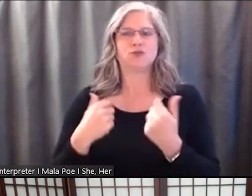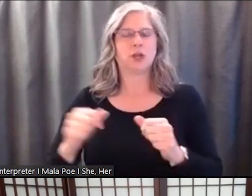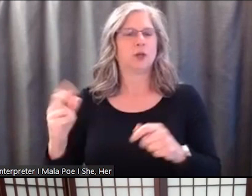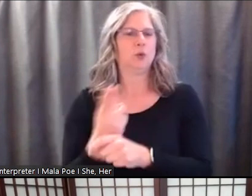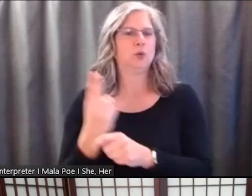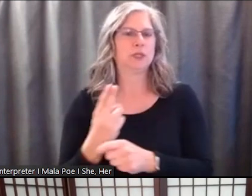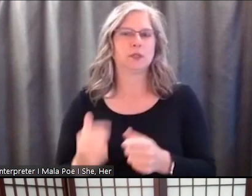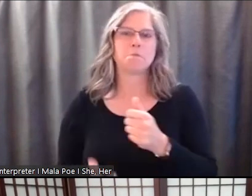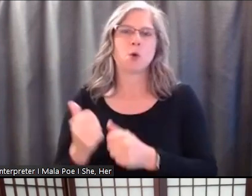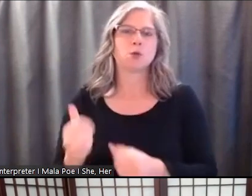although that's not what it's actually doing.